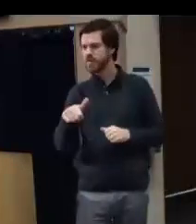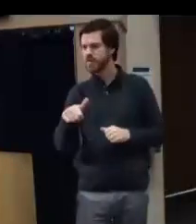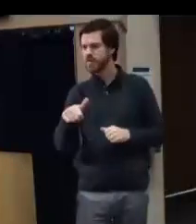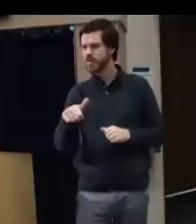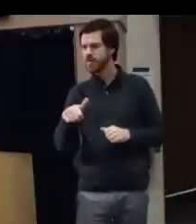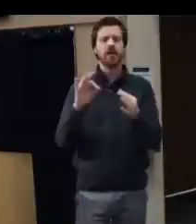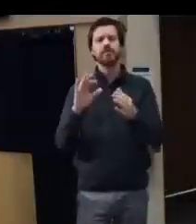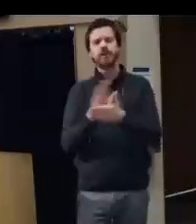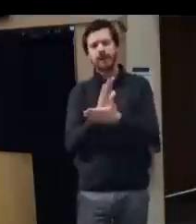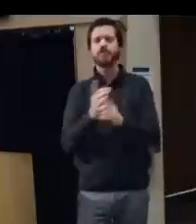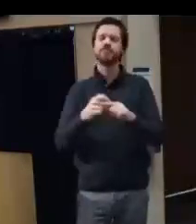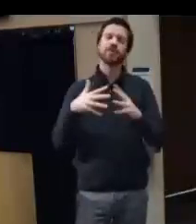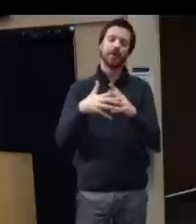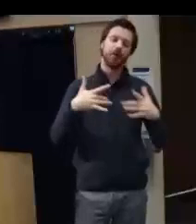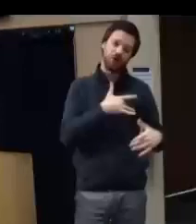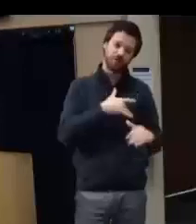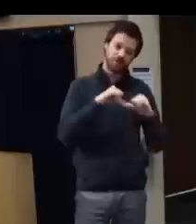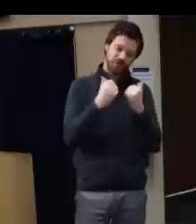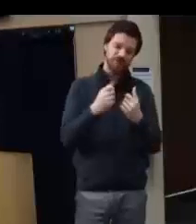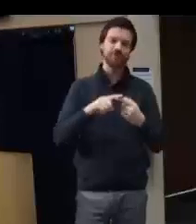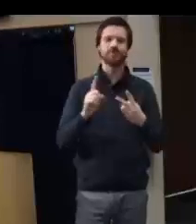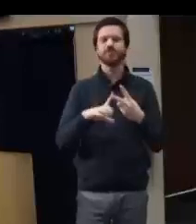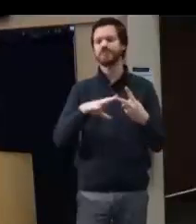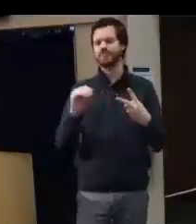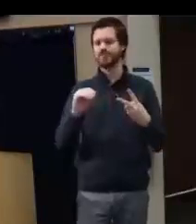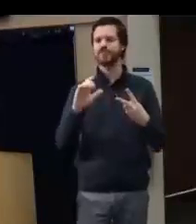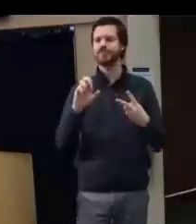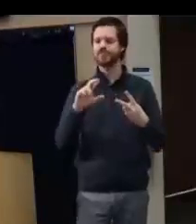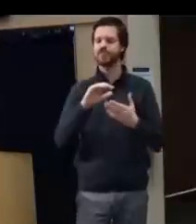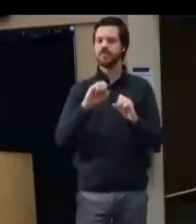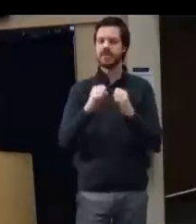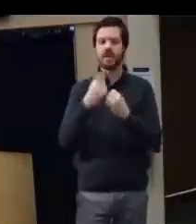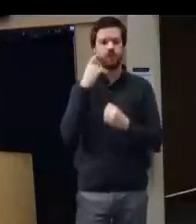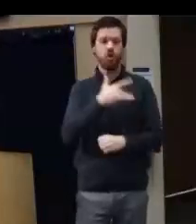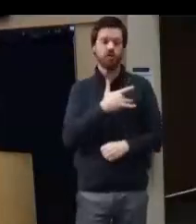papers from the American Heart Association and the European Society of Cardiology she has um